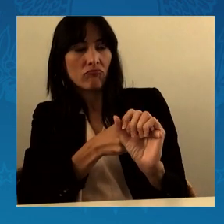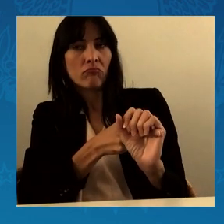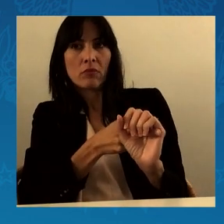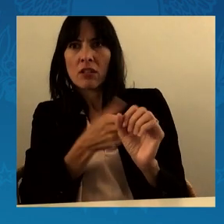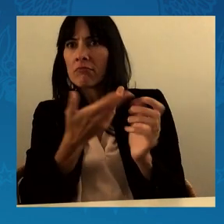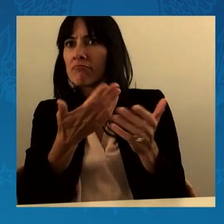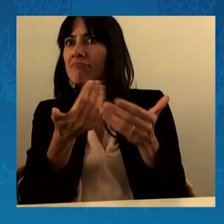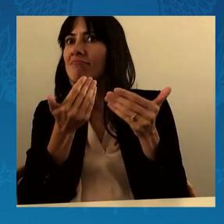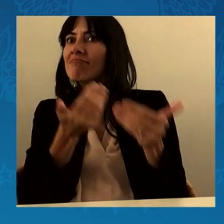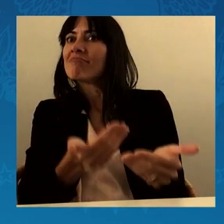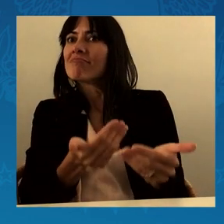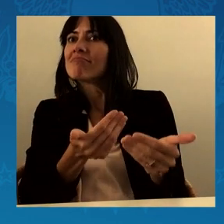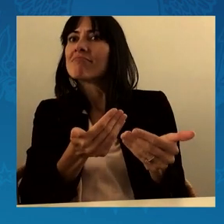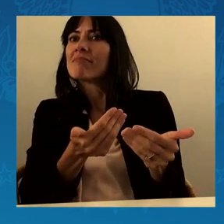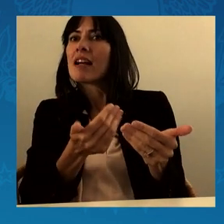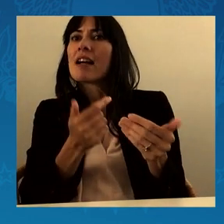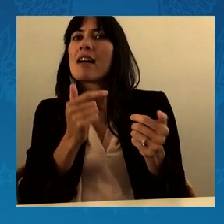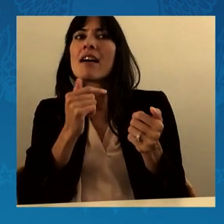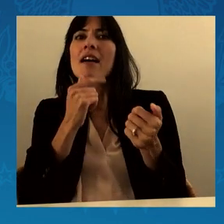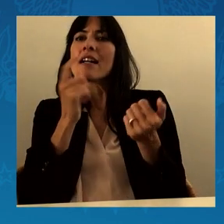what part of yourself is your identity?